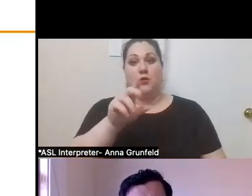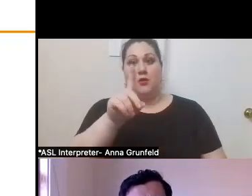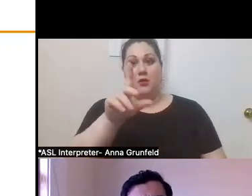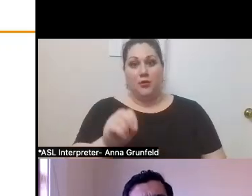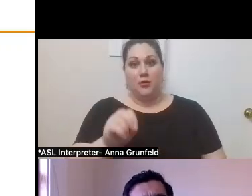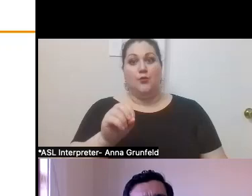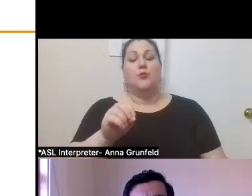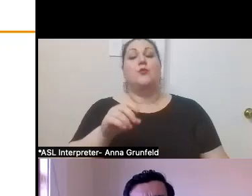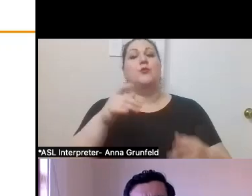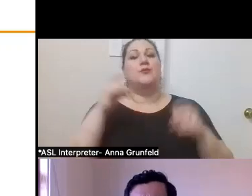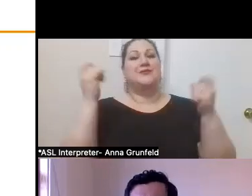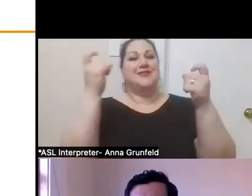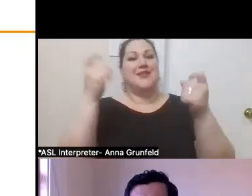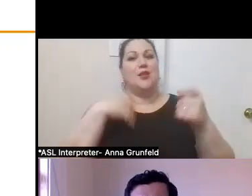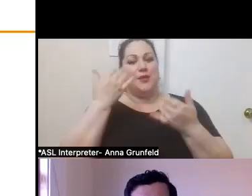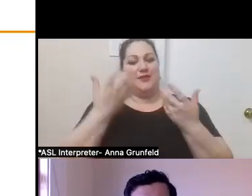It was a beautiful trip.